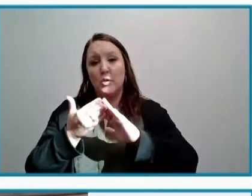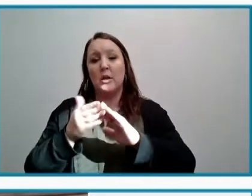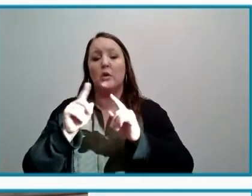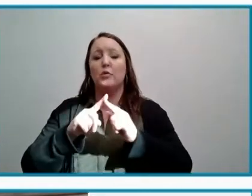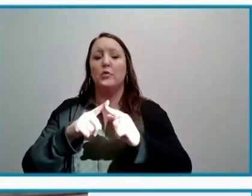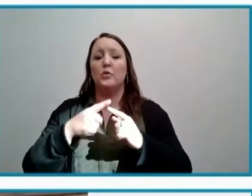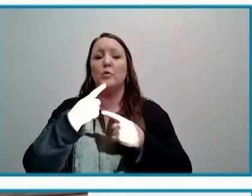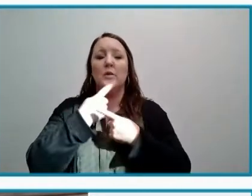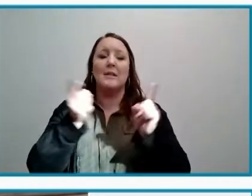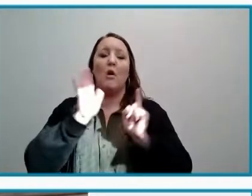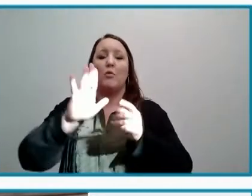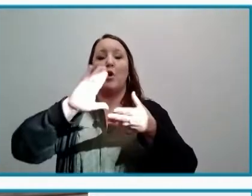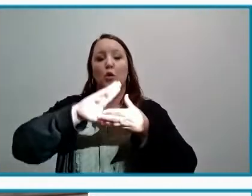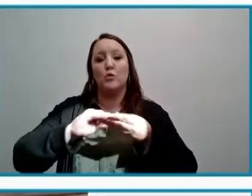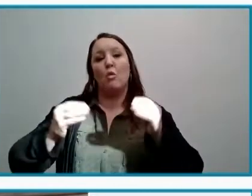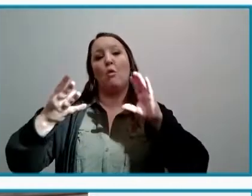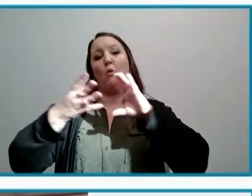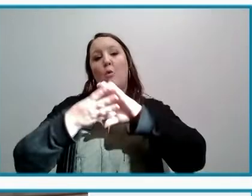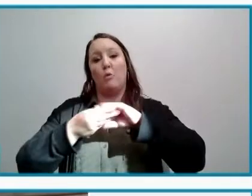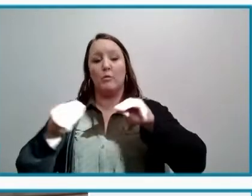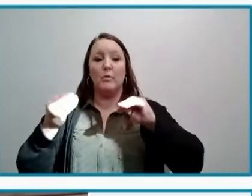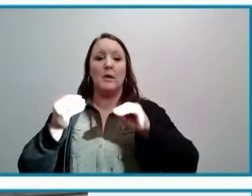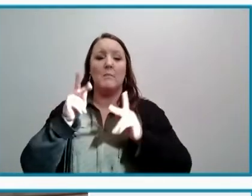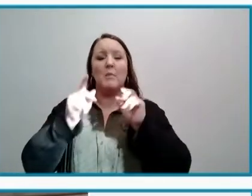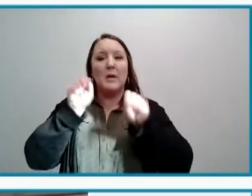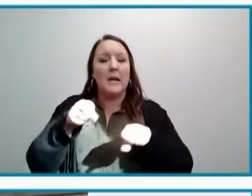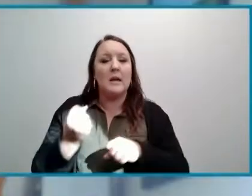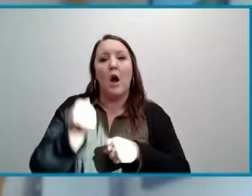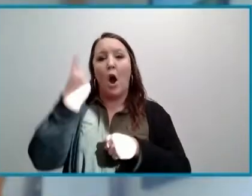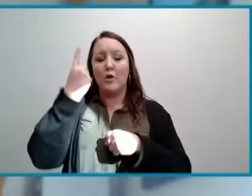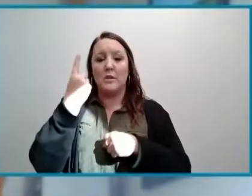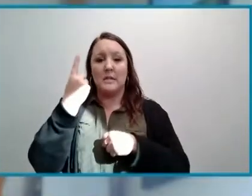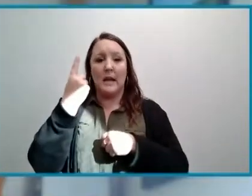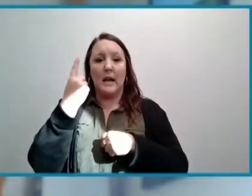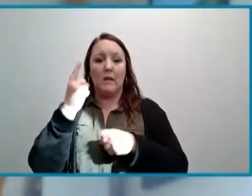compelling, uh, that people can understand, um, through arts, through dance,